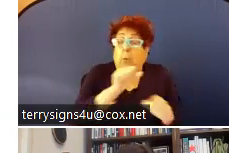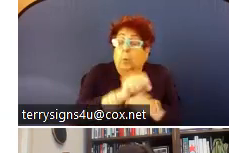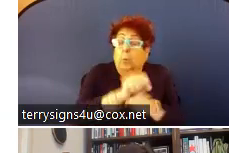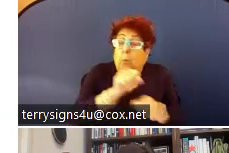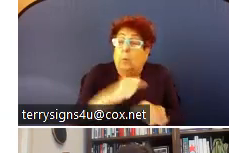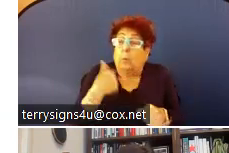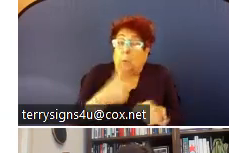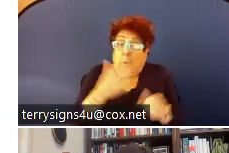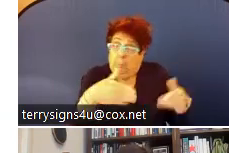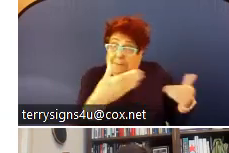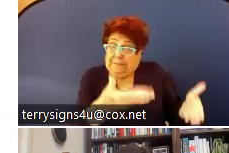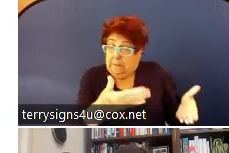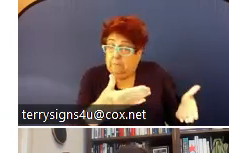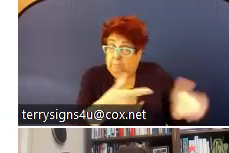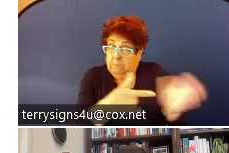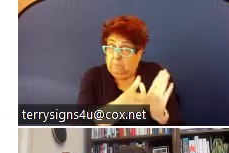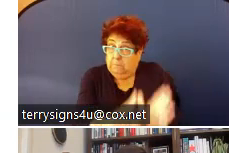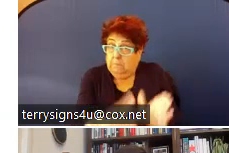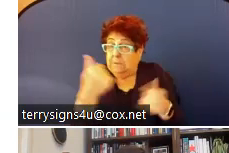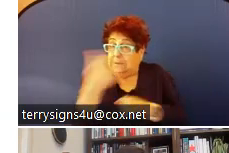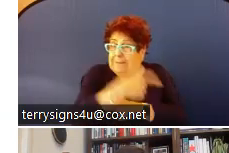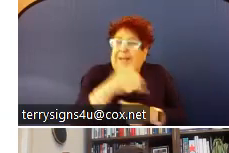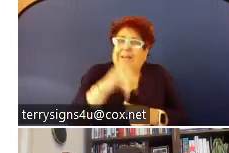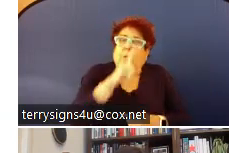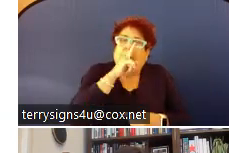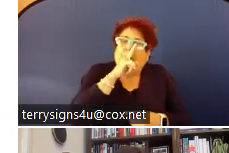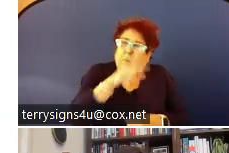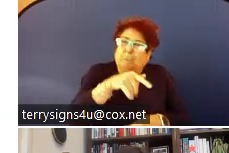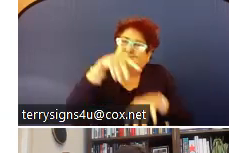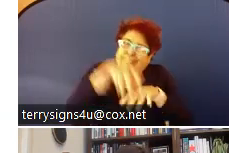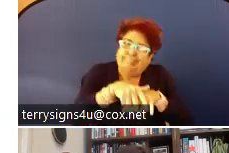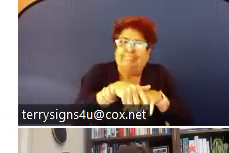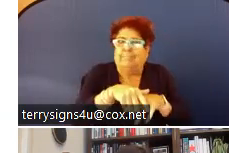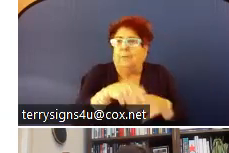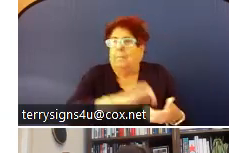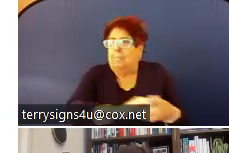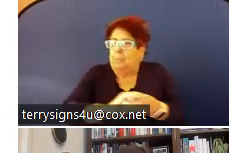today is really rooted in partnerships and lots of committed partners have come